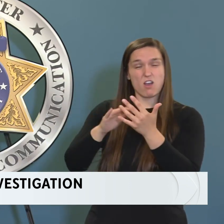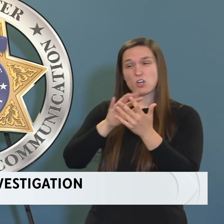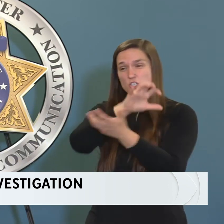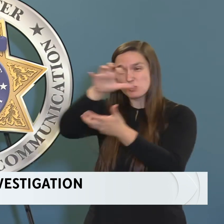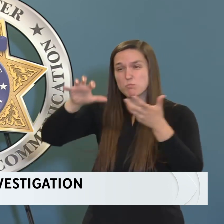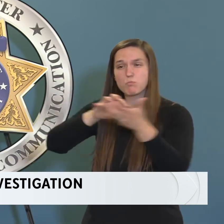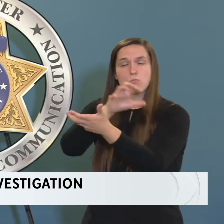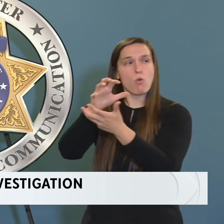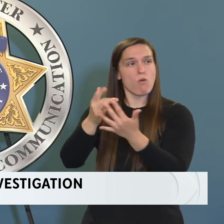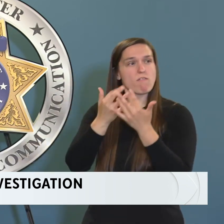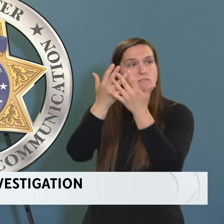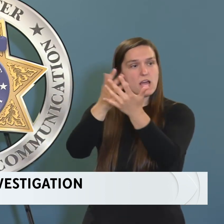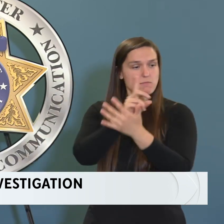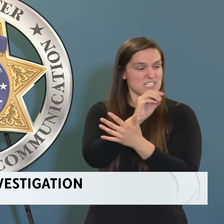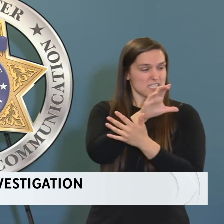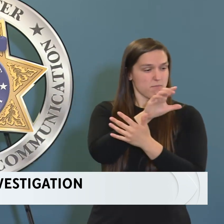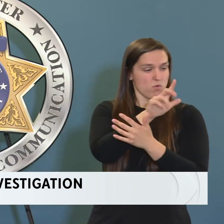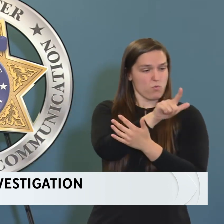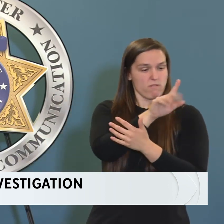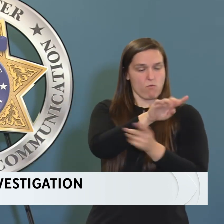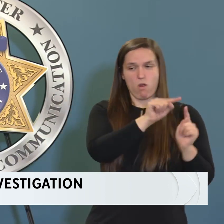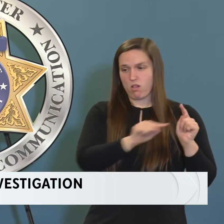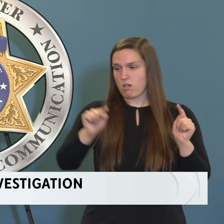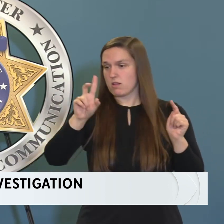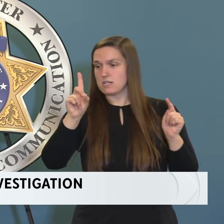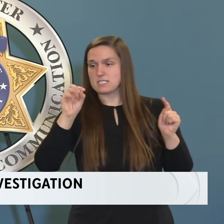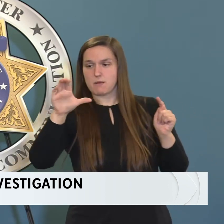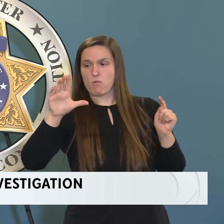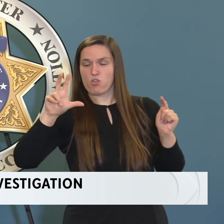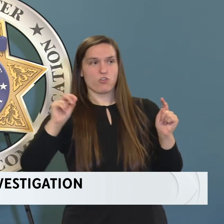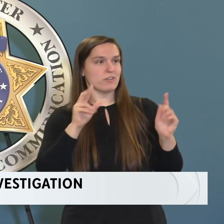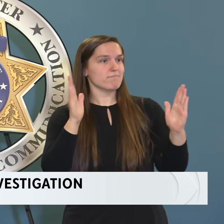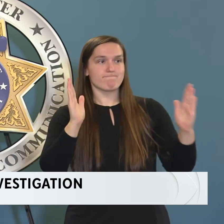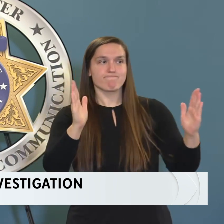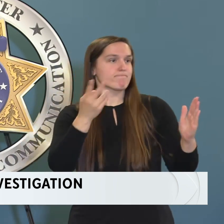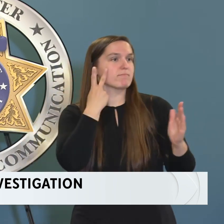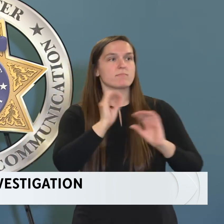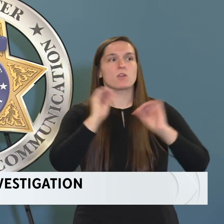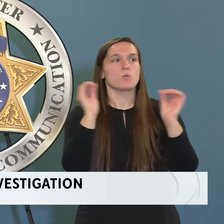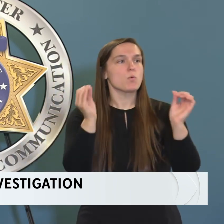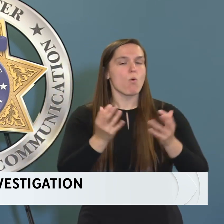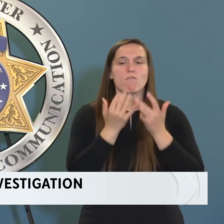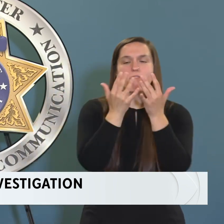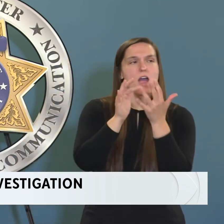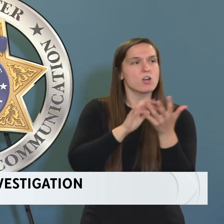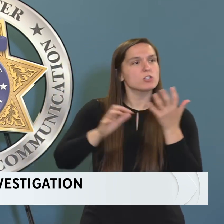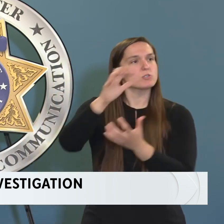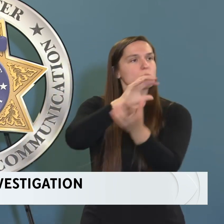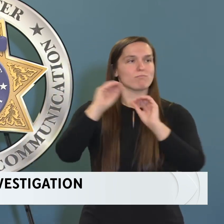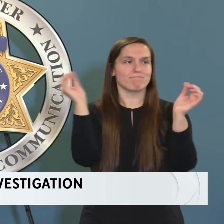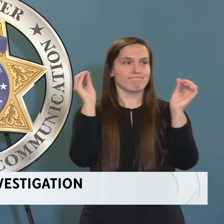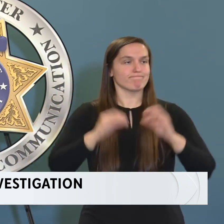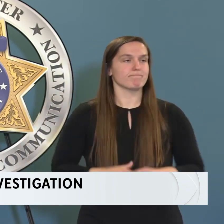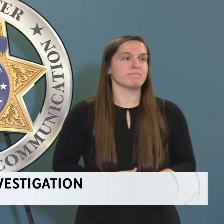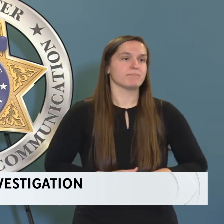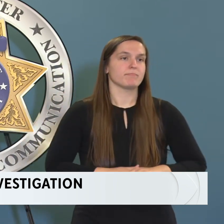FIRE WAS SET ON DECEMBER 24th AND THAT NO ONE SOUGHT ANY SMOKE, FLAMES OR INDICATION OF